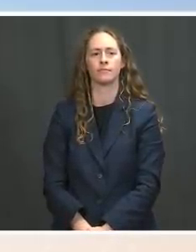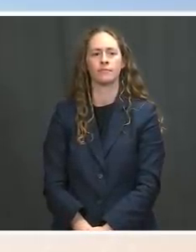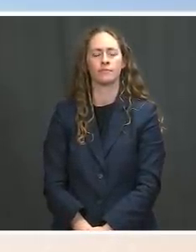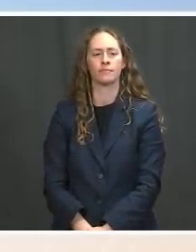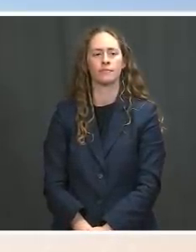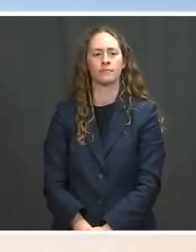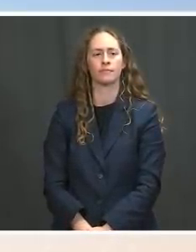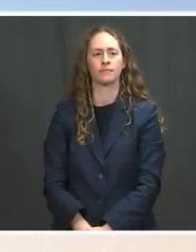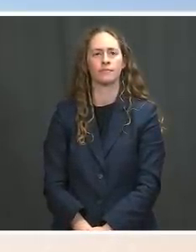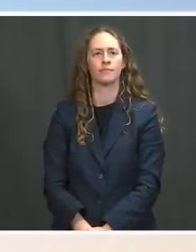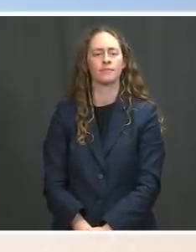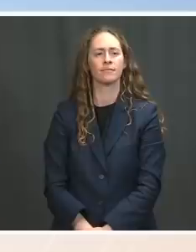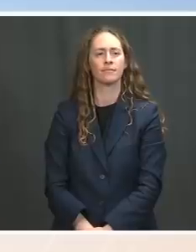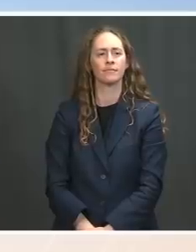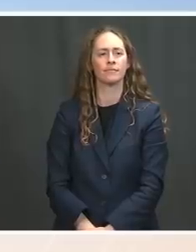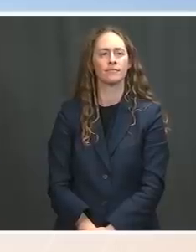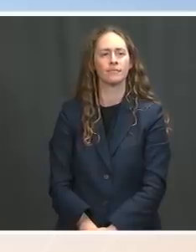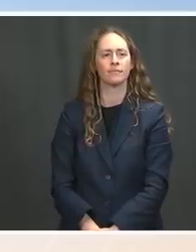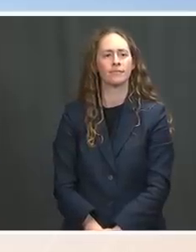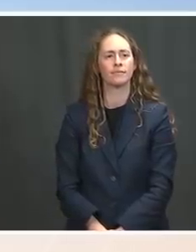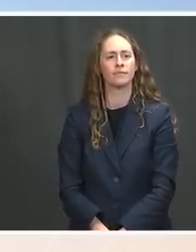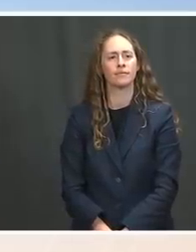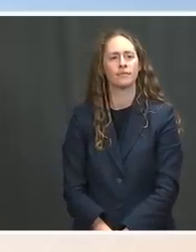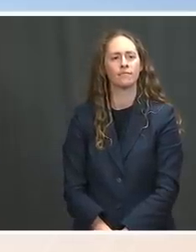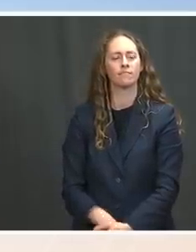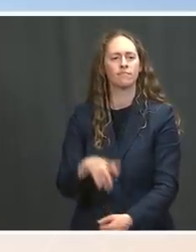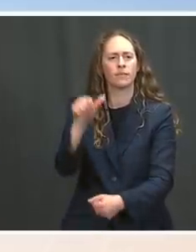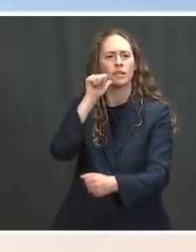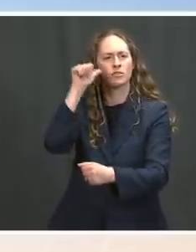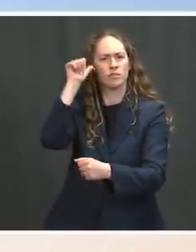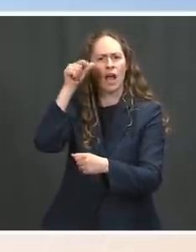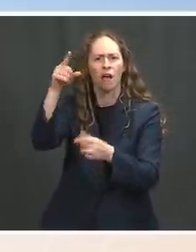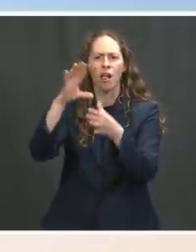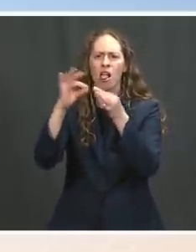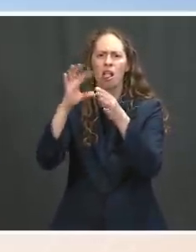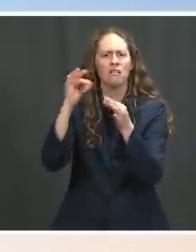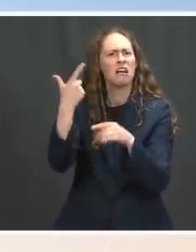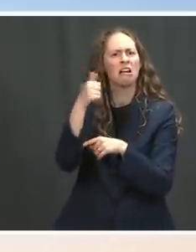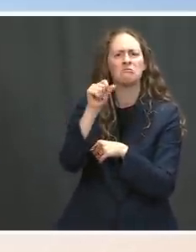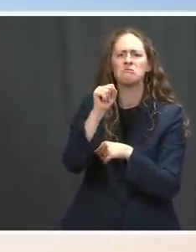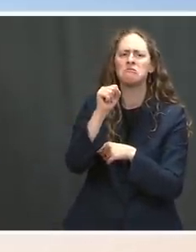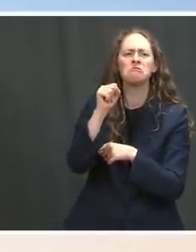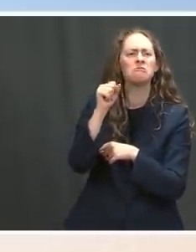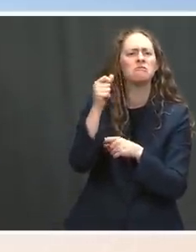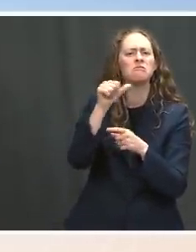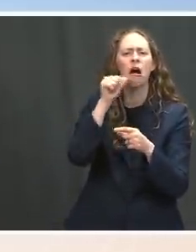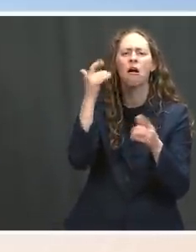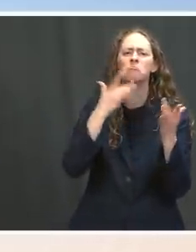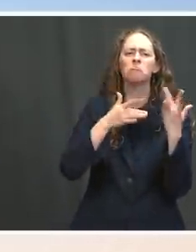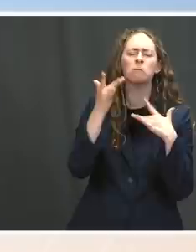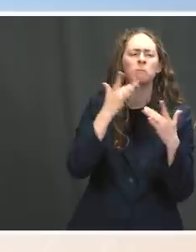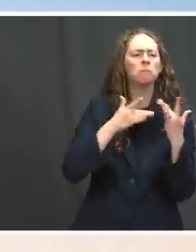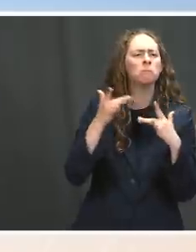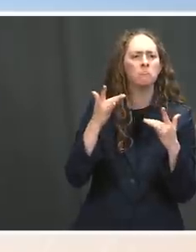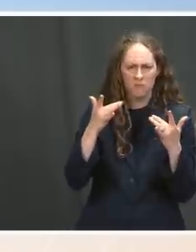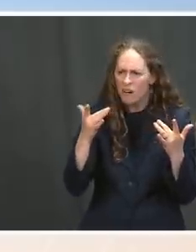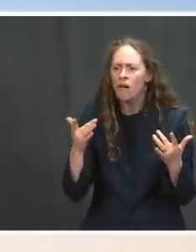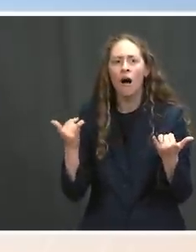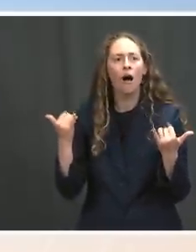it's a supply crunch that will be short-lived. Now you all are describing it as supply shortages. Is the impact of this hack more than you anticipated?